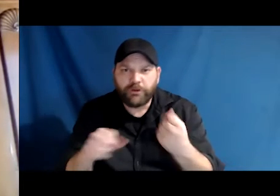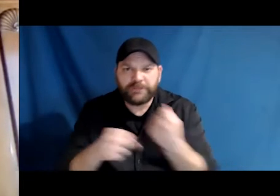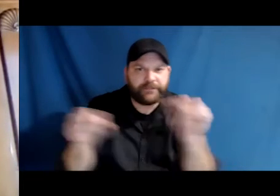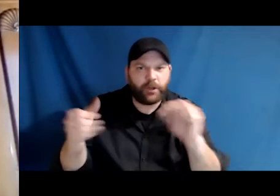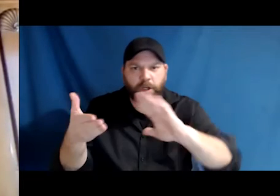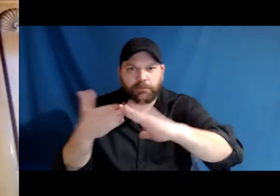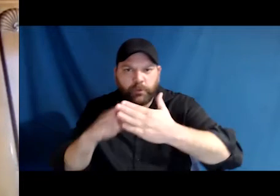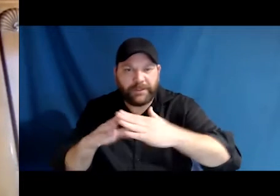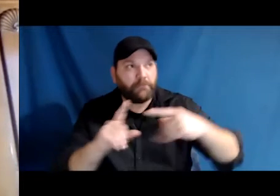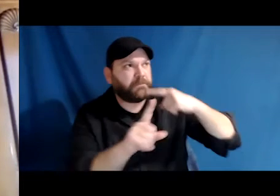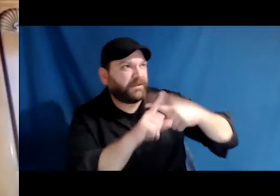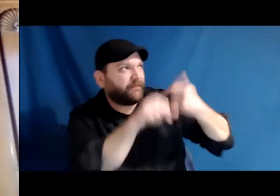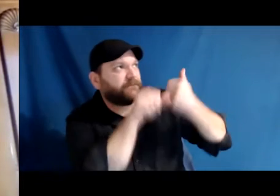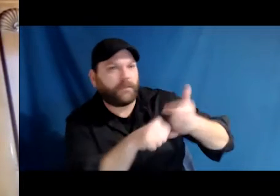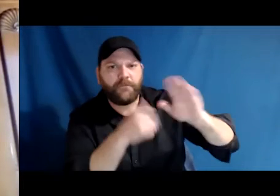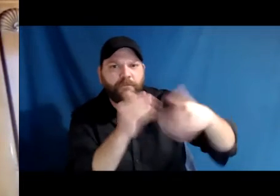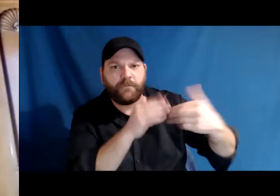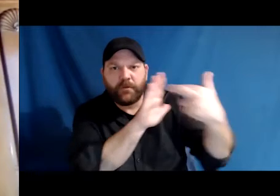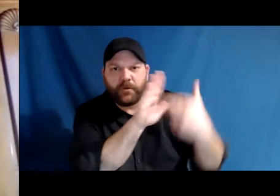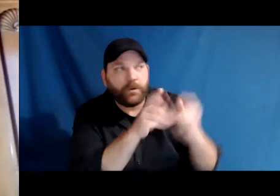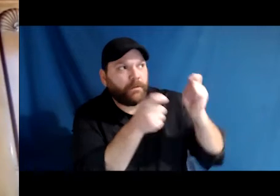and taking great care to protect the health and well-being of our students.